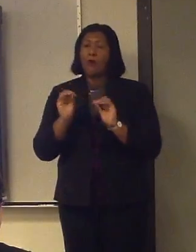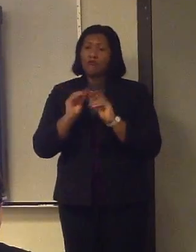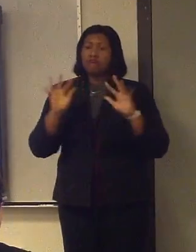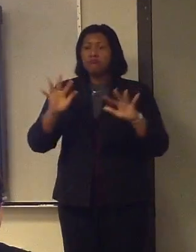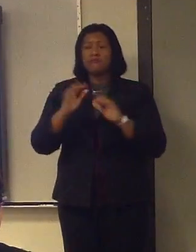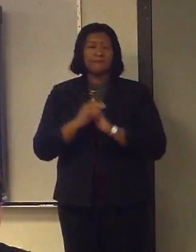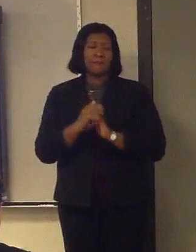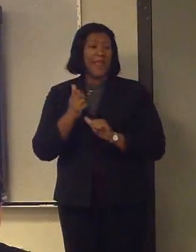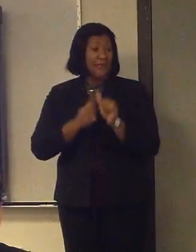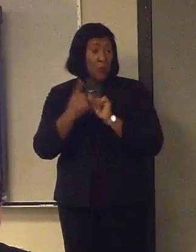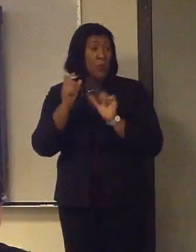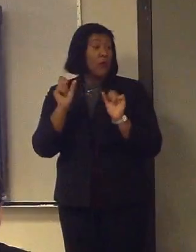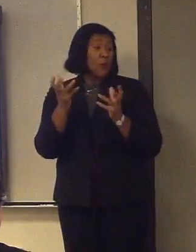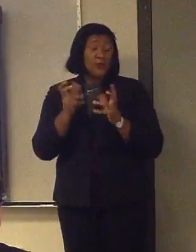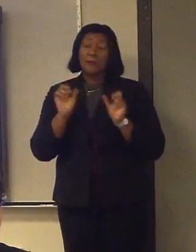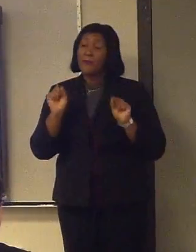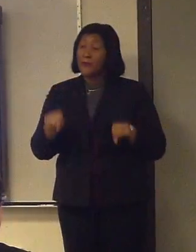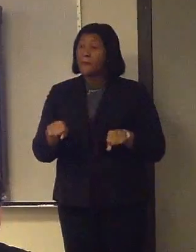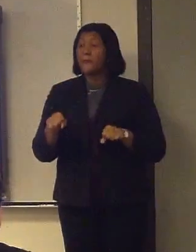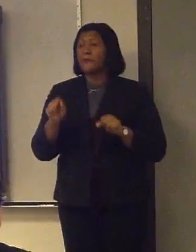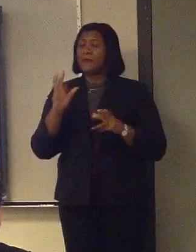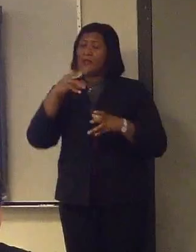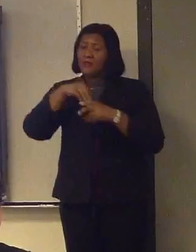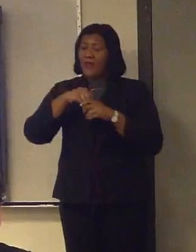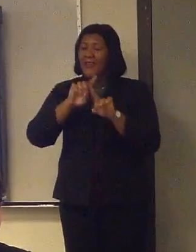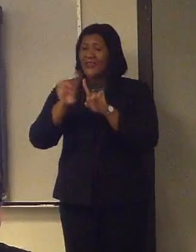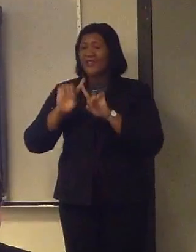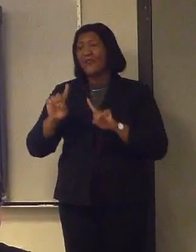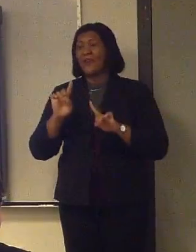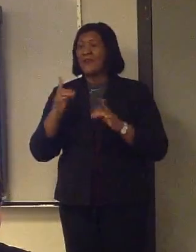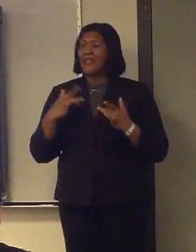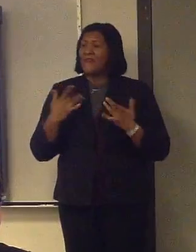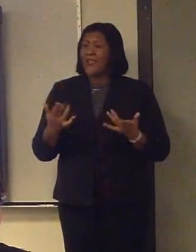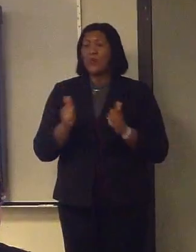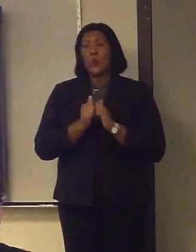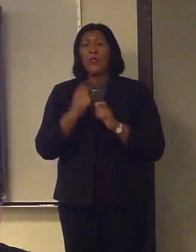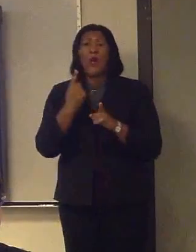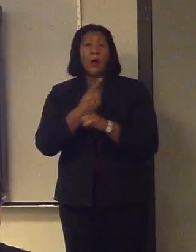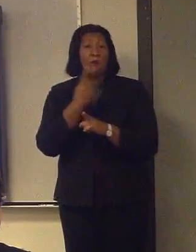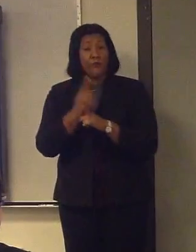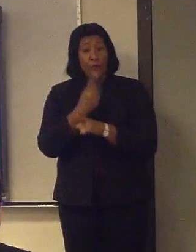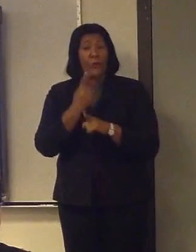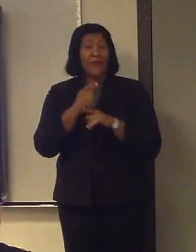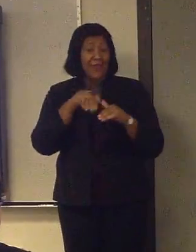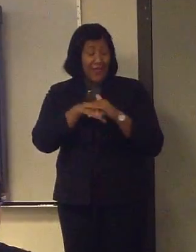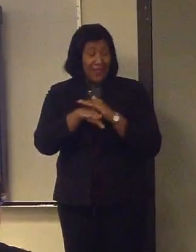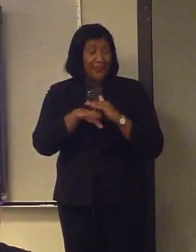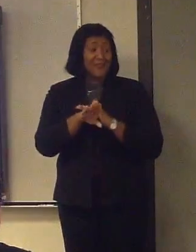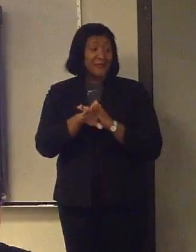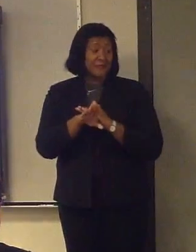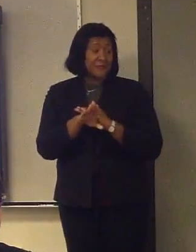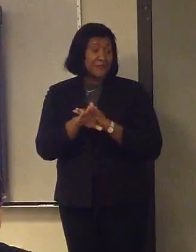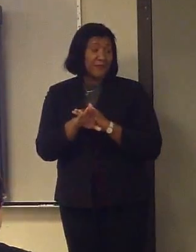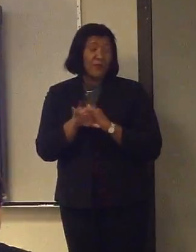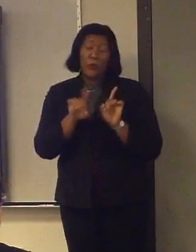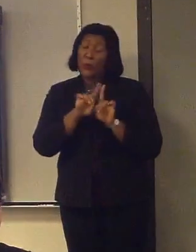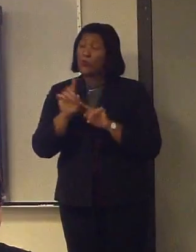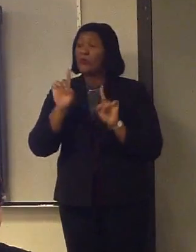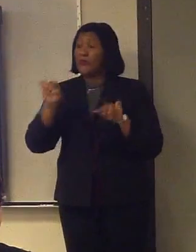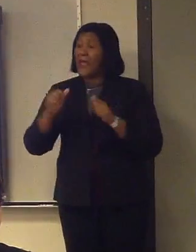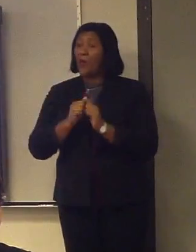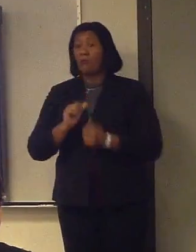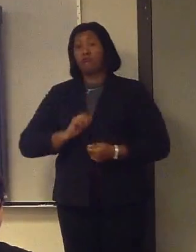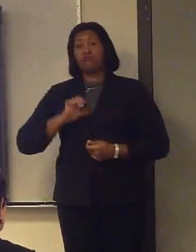wants to be able to participate at events with appropriate access, and with dignity.